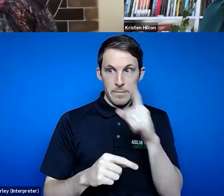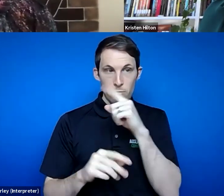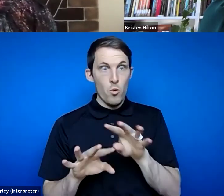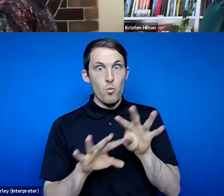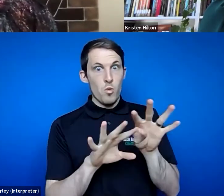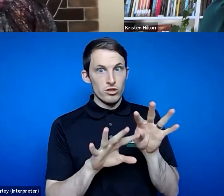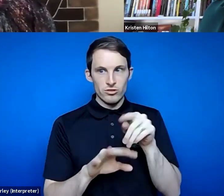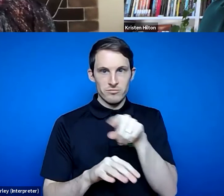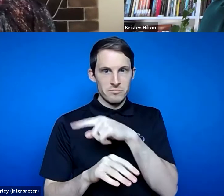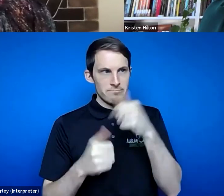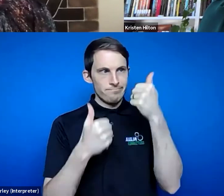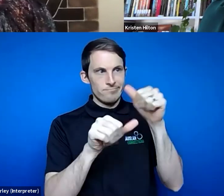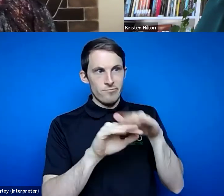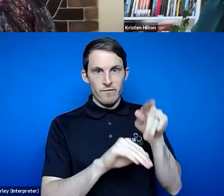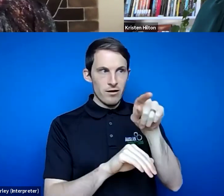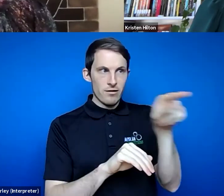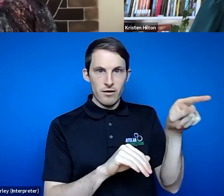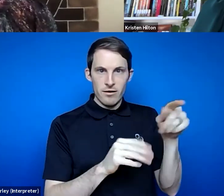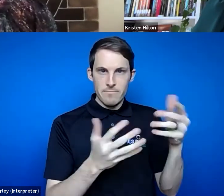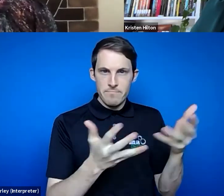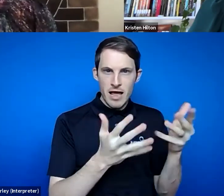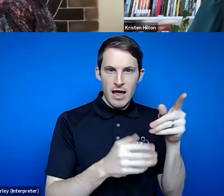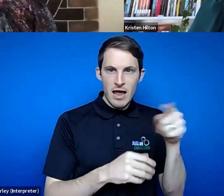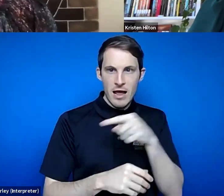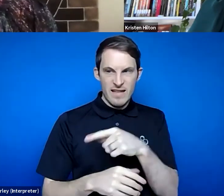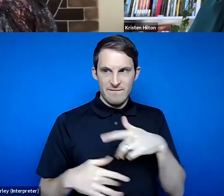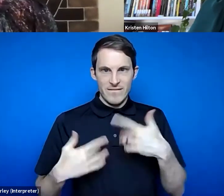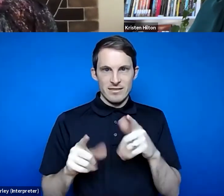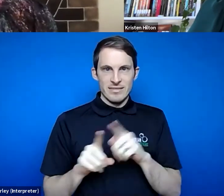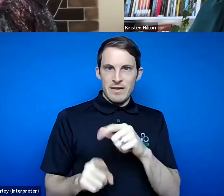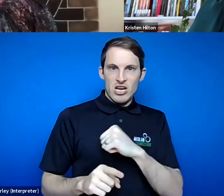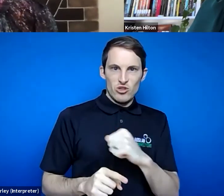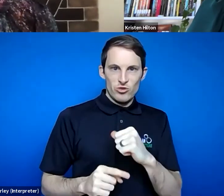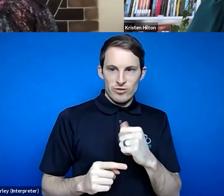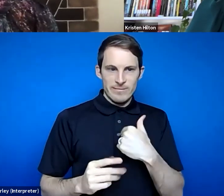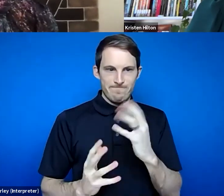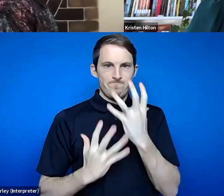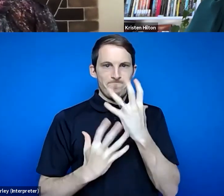players, this would be one of their pleasures in life and if a male football player says,